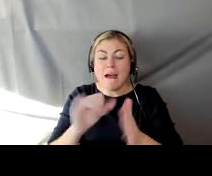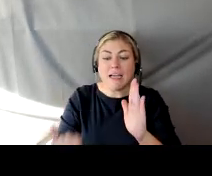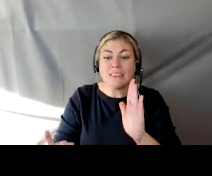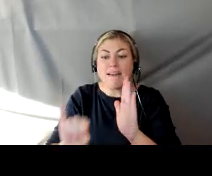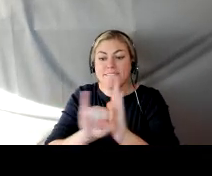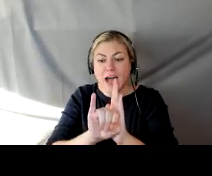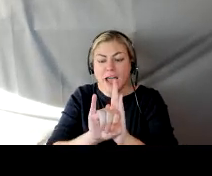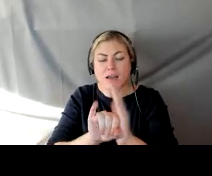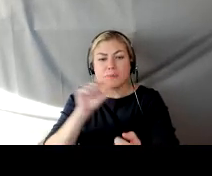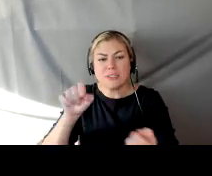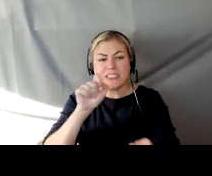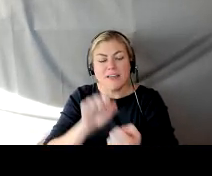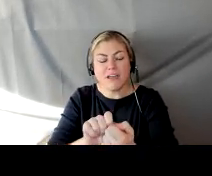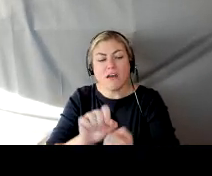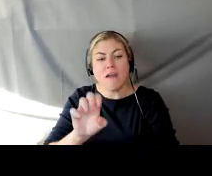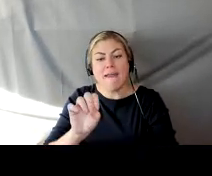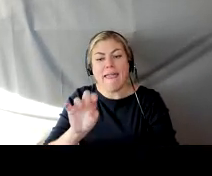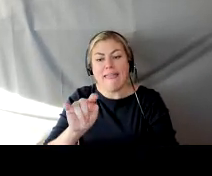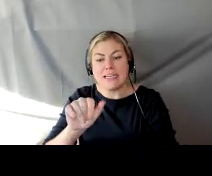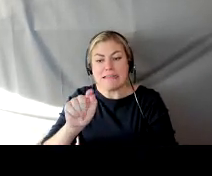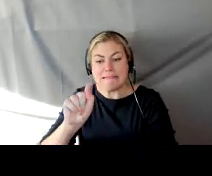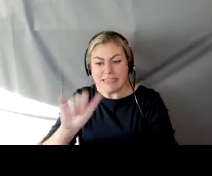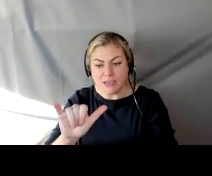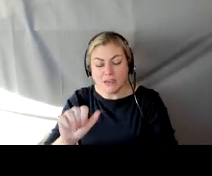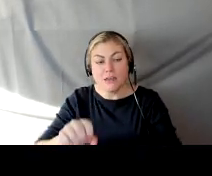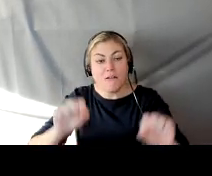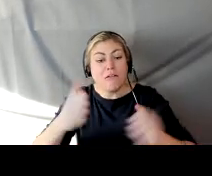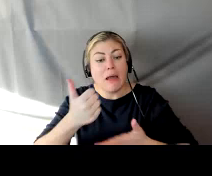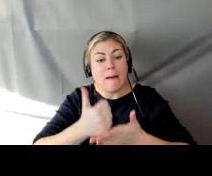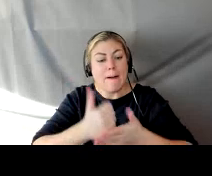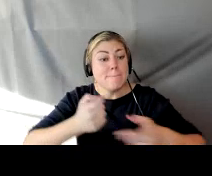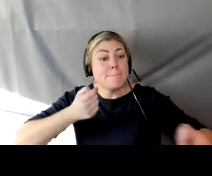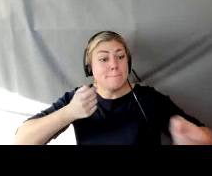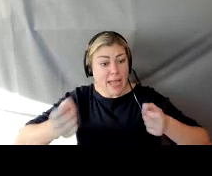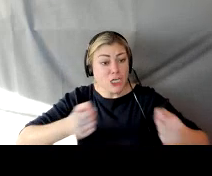manage the area if it is designated. Next slide, please.